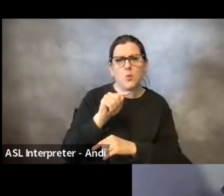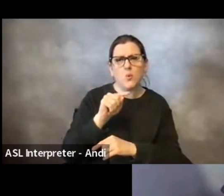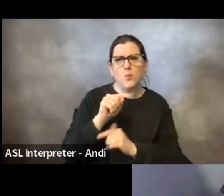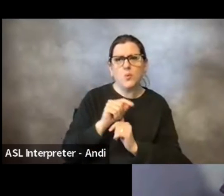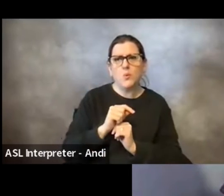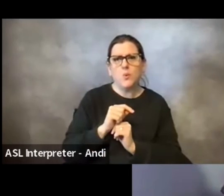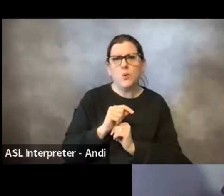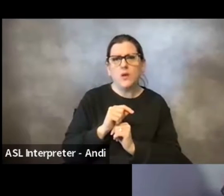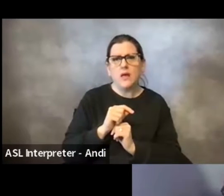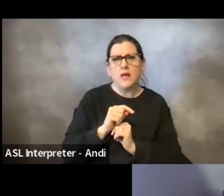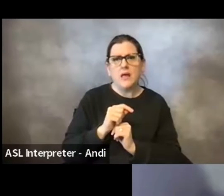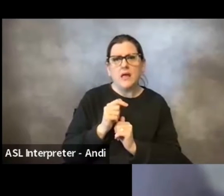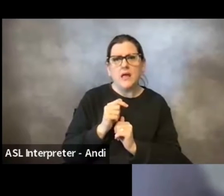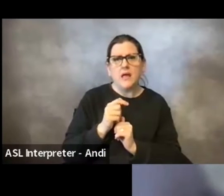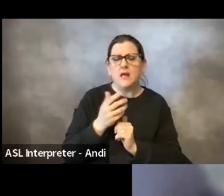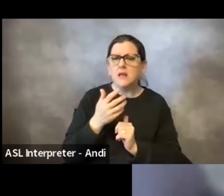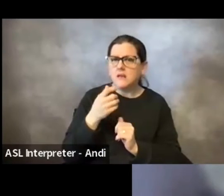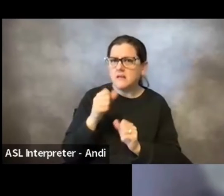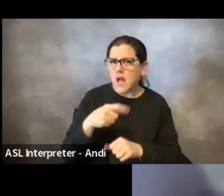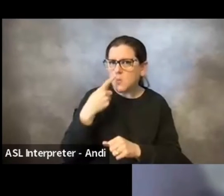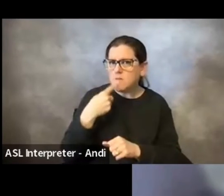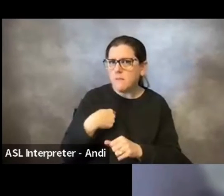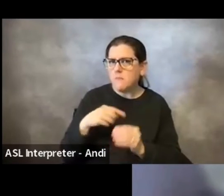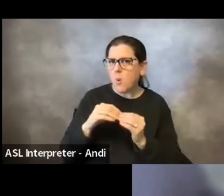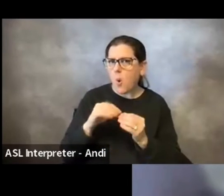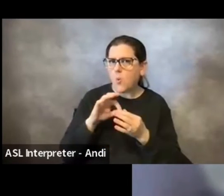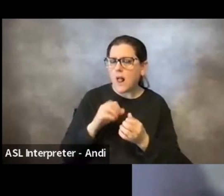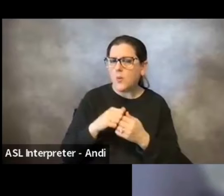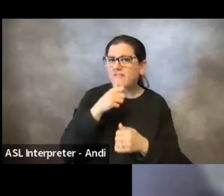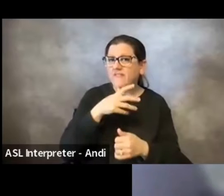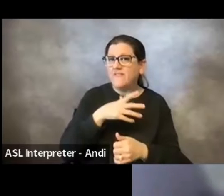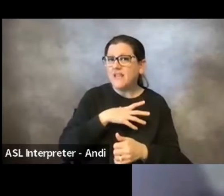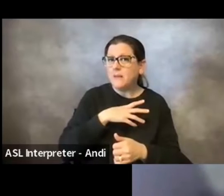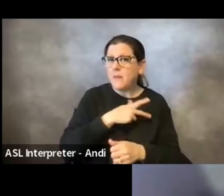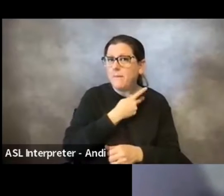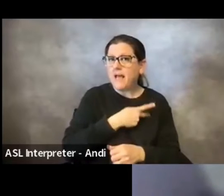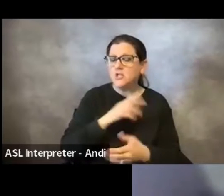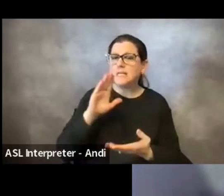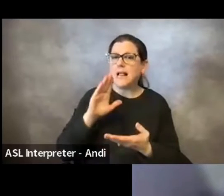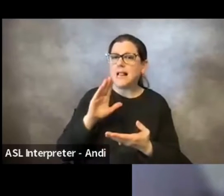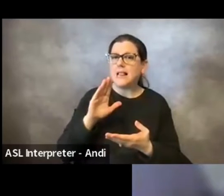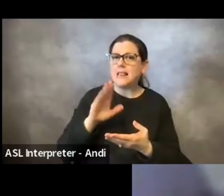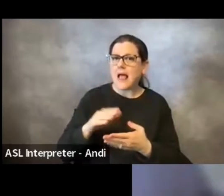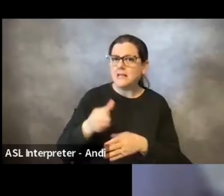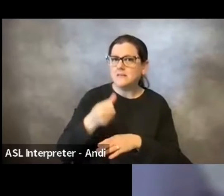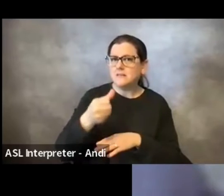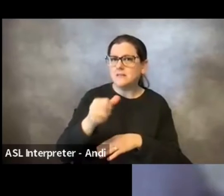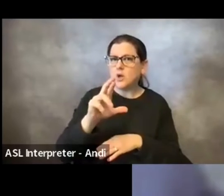Anything more you can talk about with female patients and lower rates of readmission. Is that due to caregiver roles? Or some